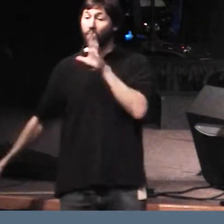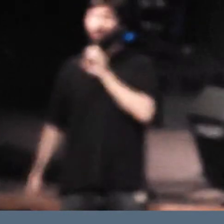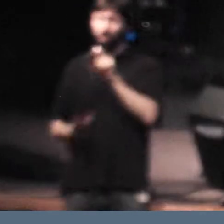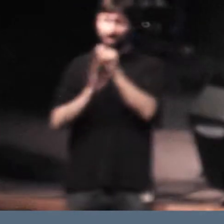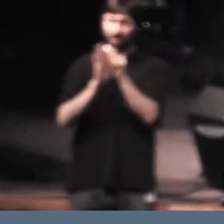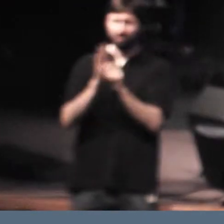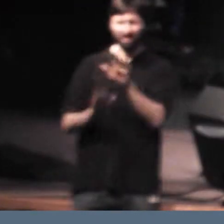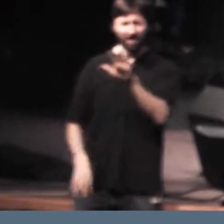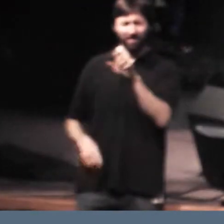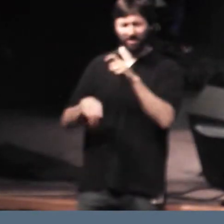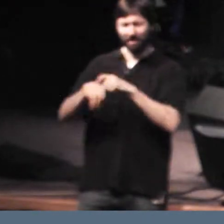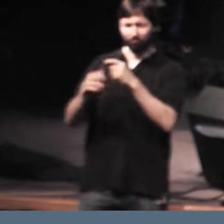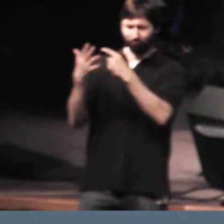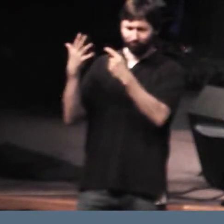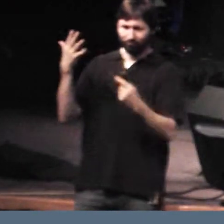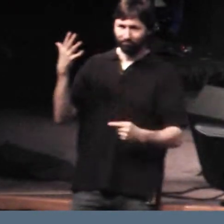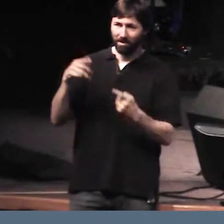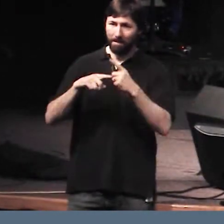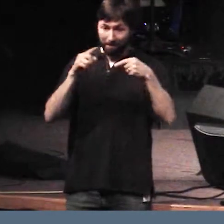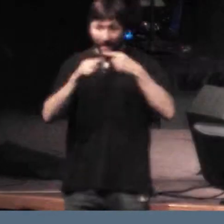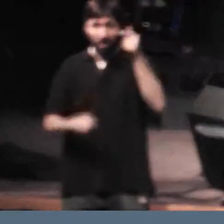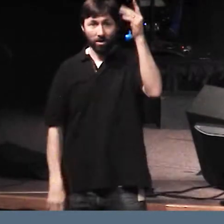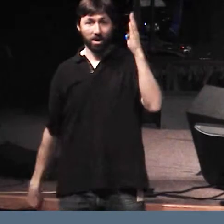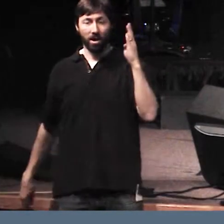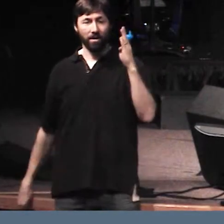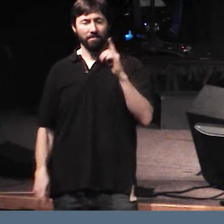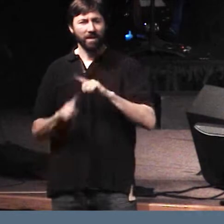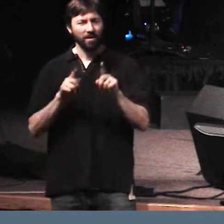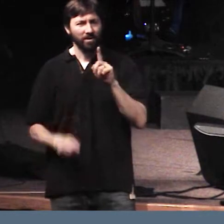almost always about God but in a rare instance it could be used of a good